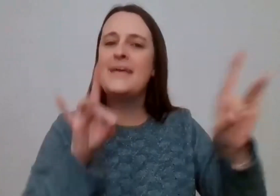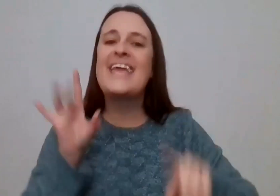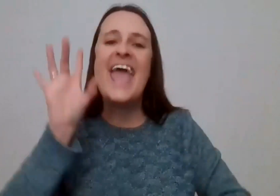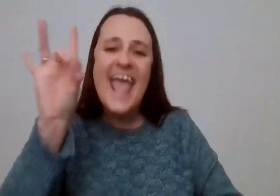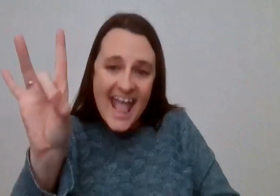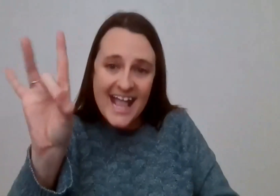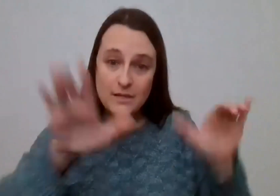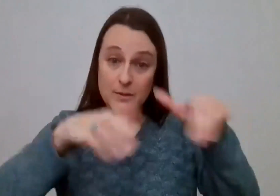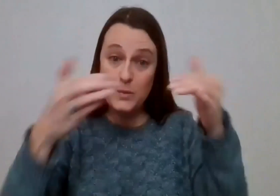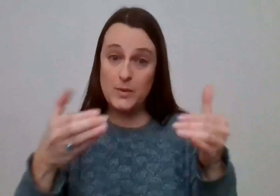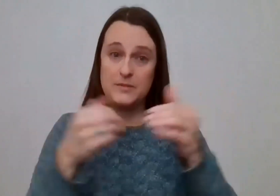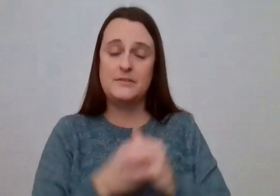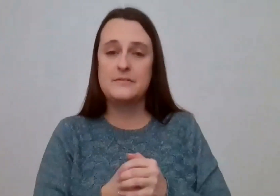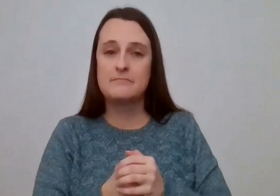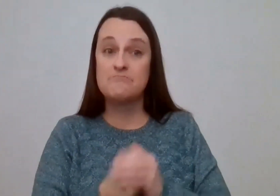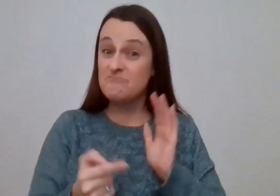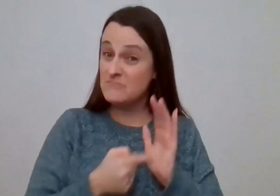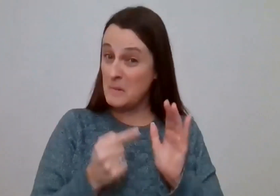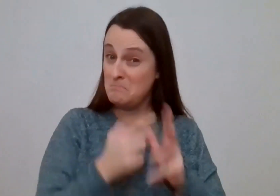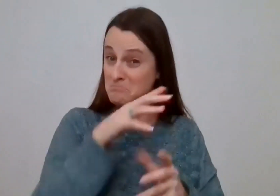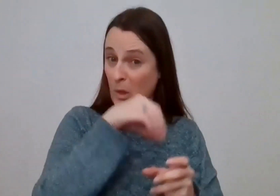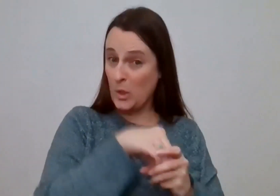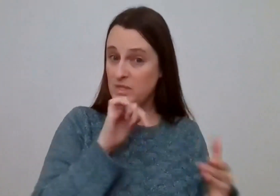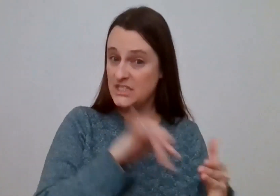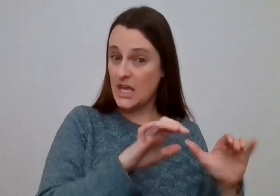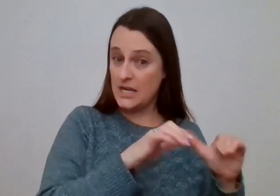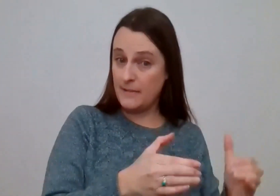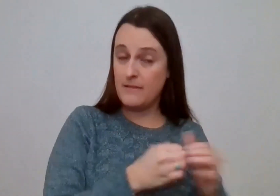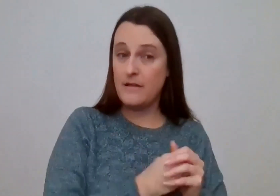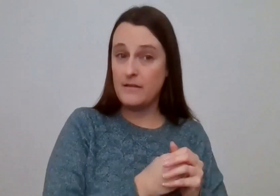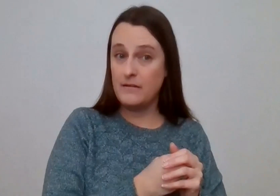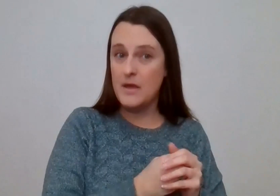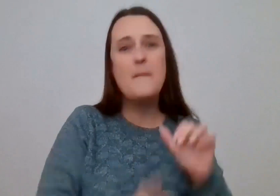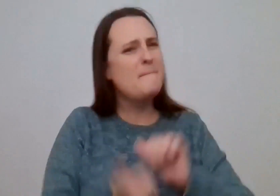sometimes that includes study blocks and most of the time that did not because we want students